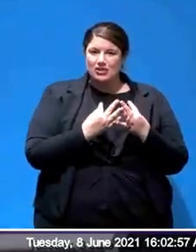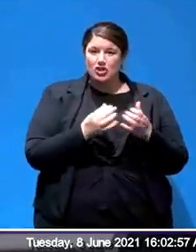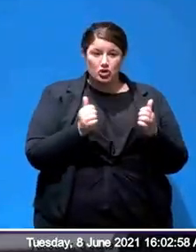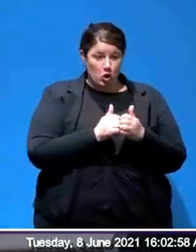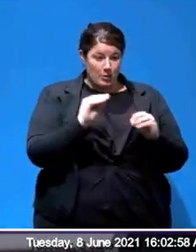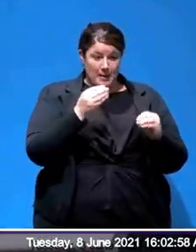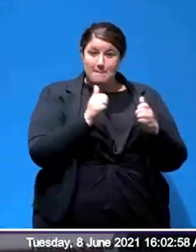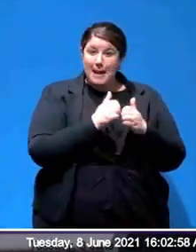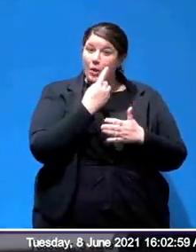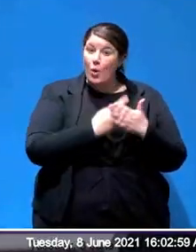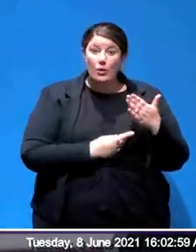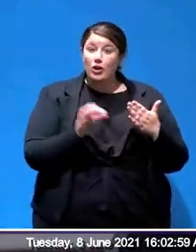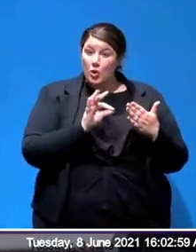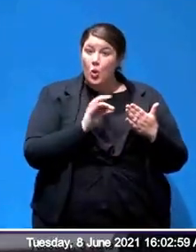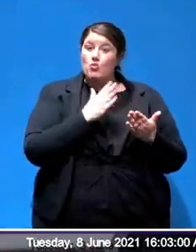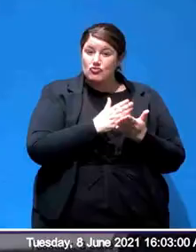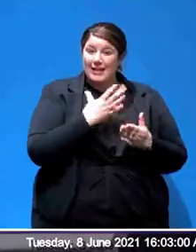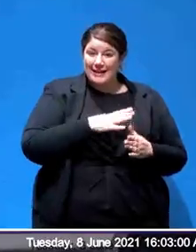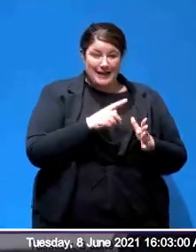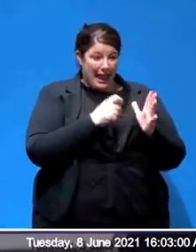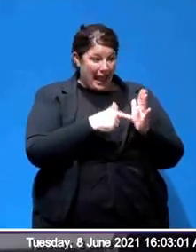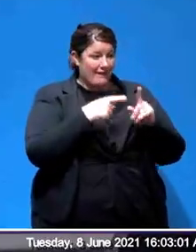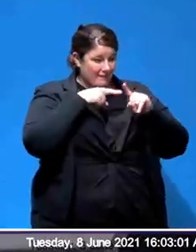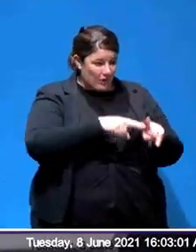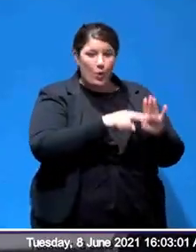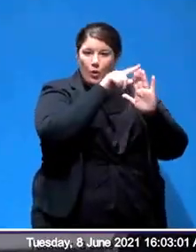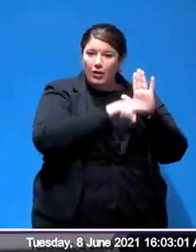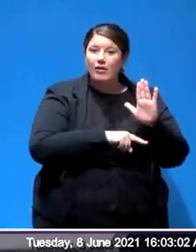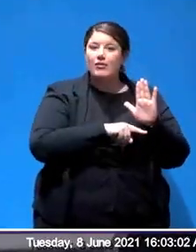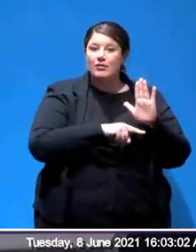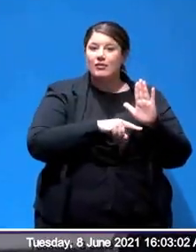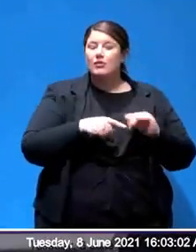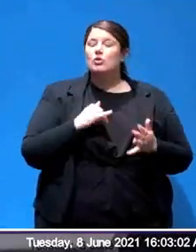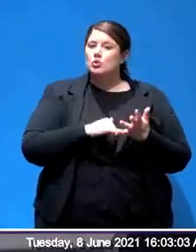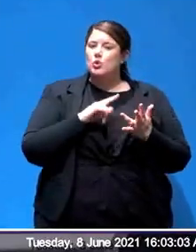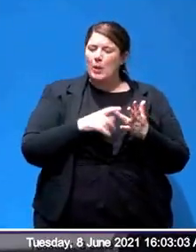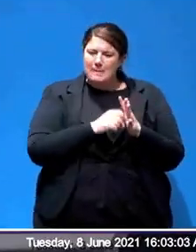So I think it's really important to really engage with new staff and